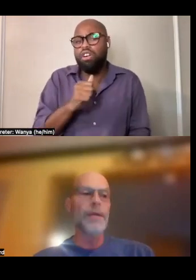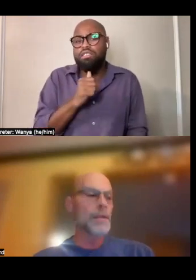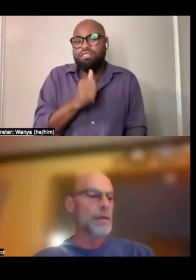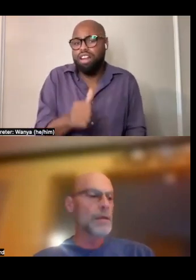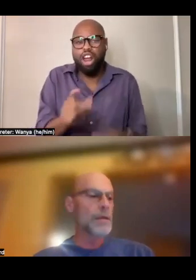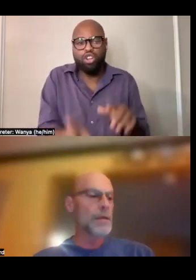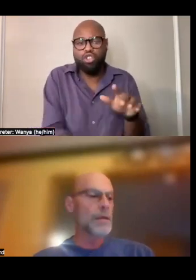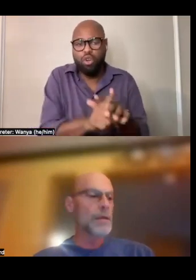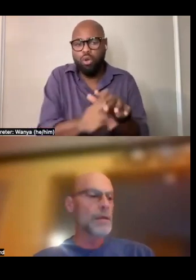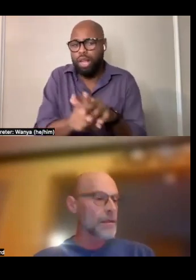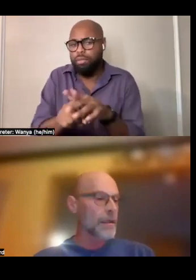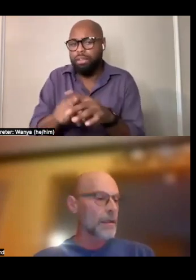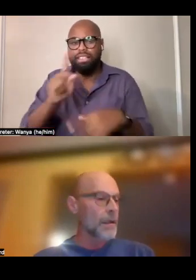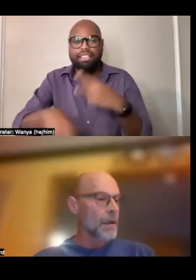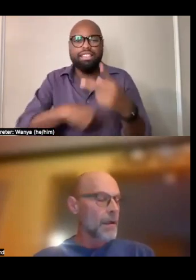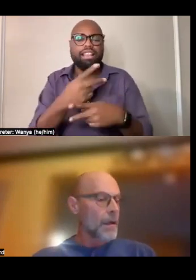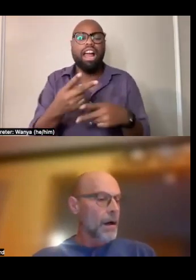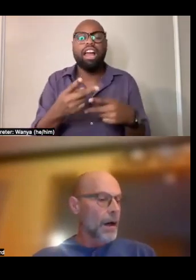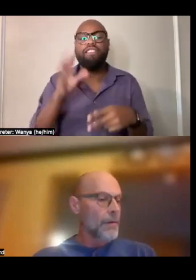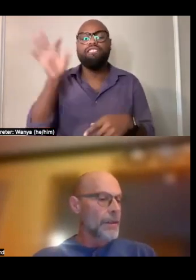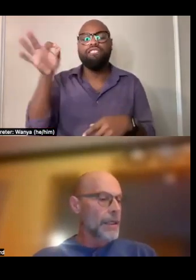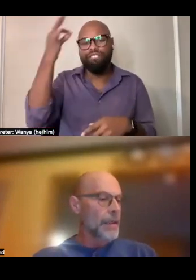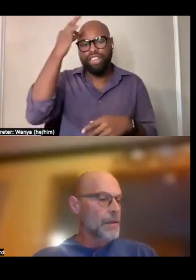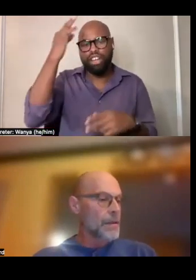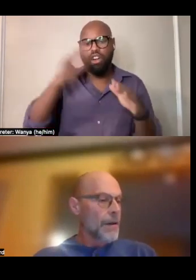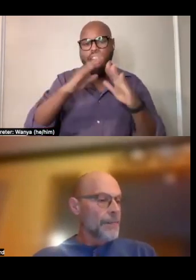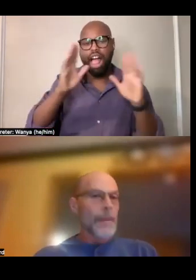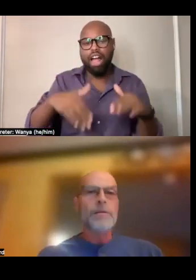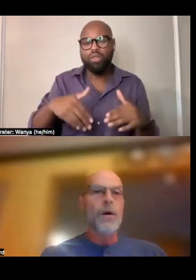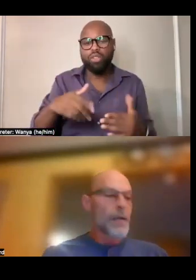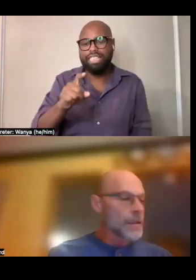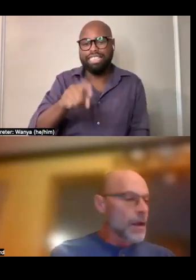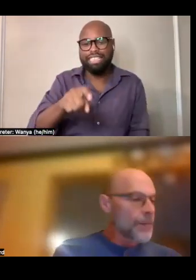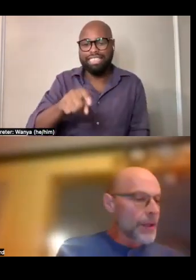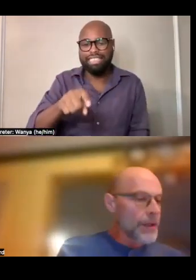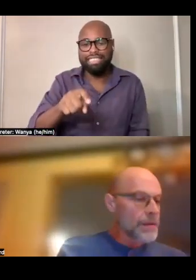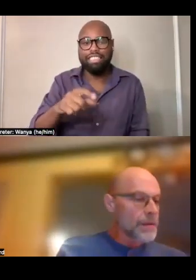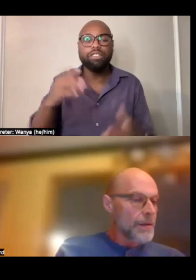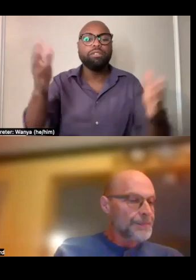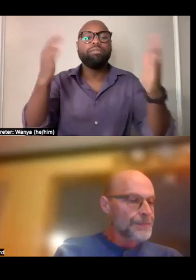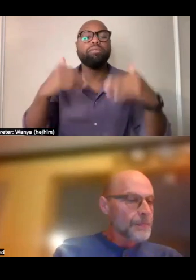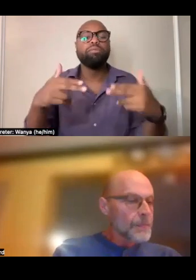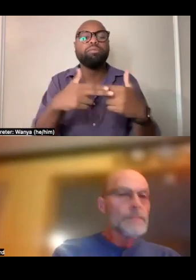these kinds of federal housing needs. So next slide, please.